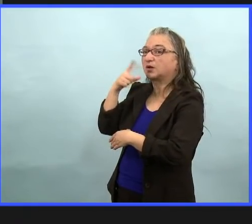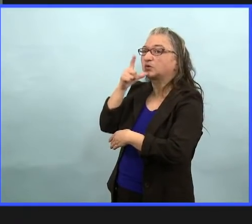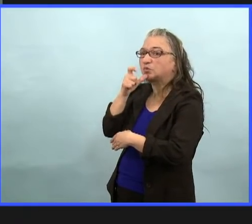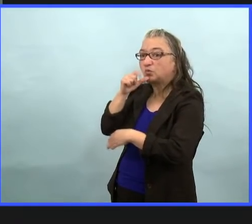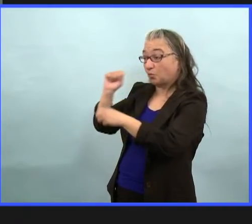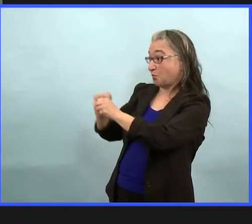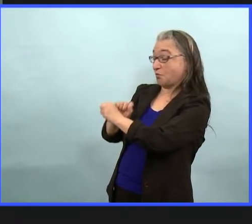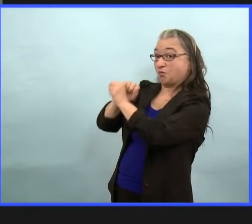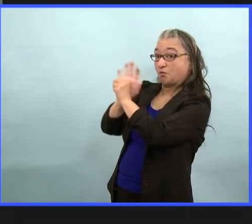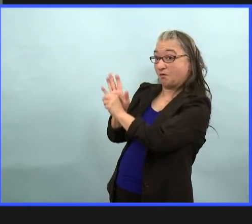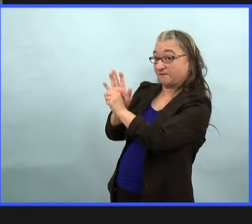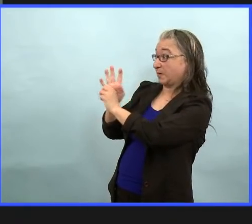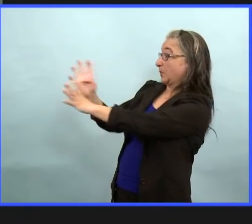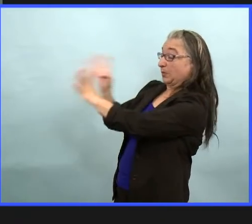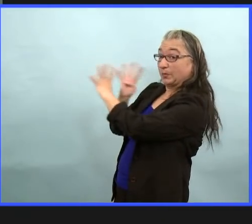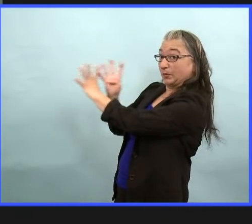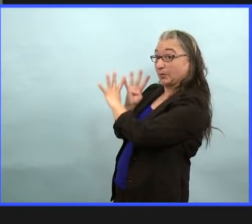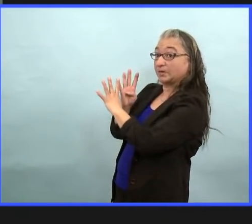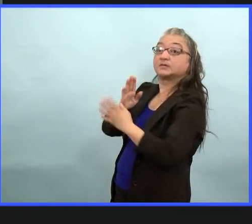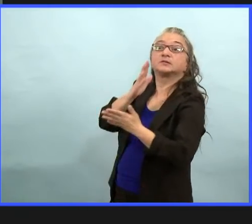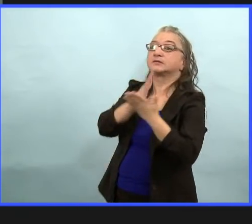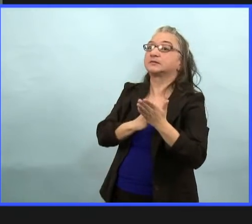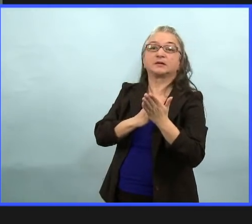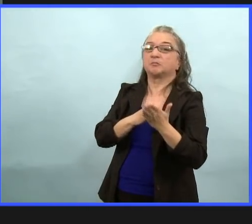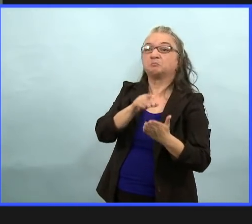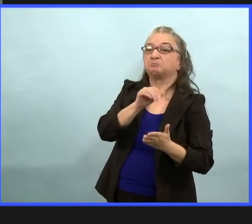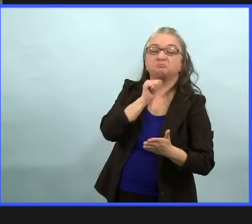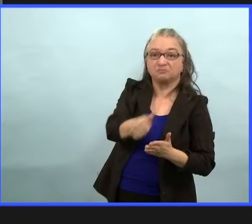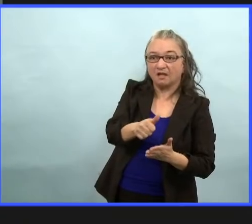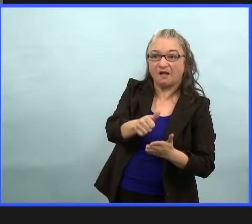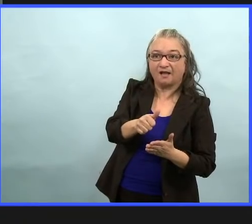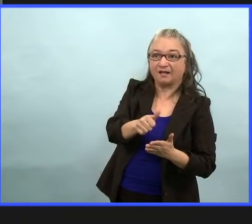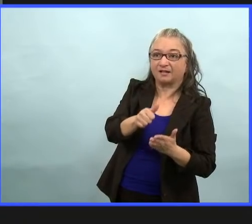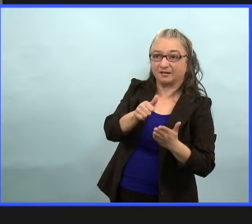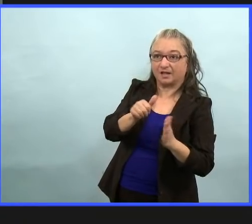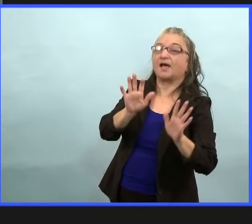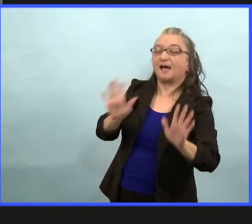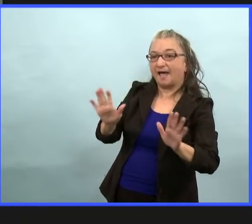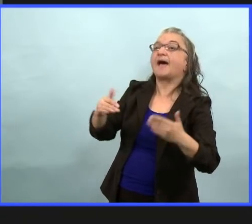back against that sort of analysis noting that just looking at respiratory treatment isn't